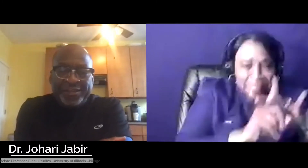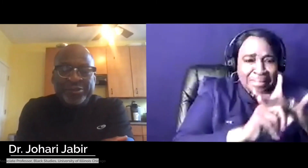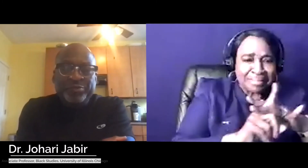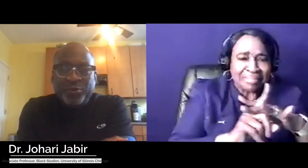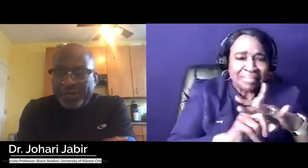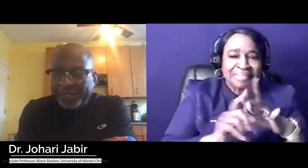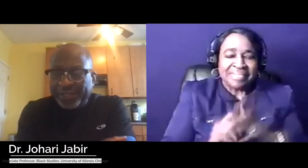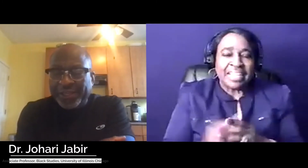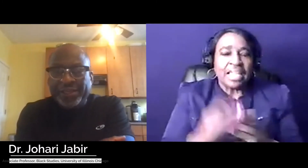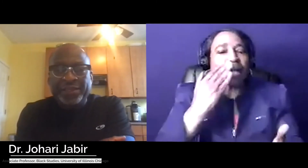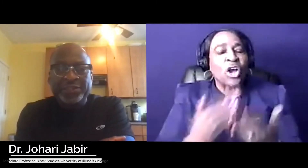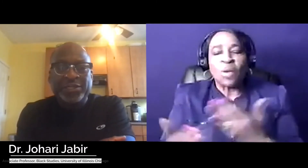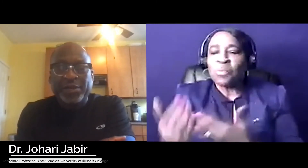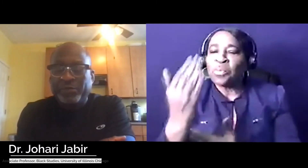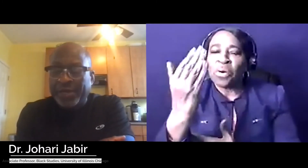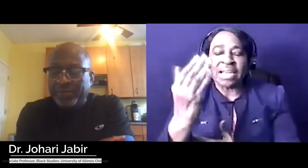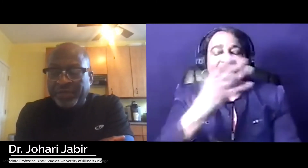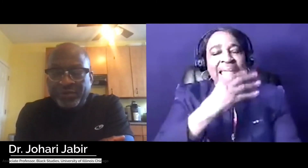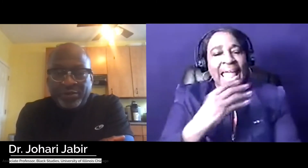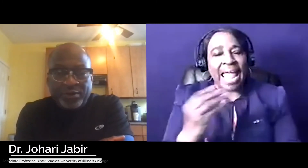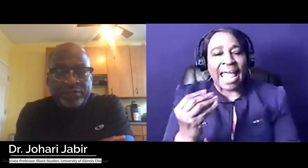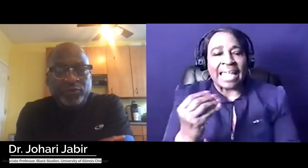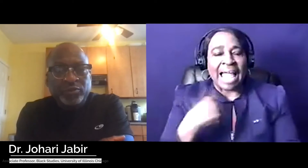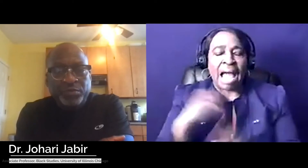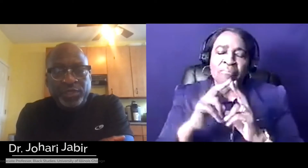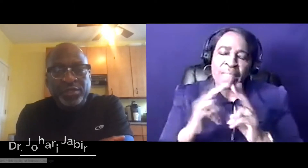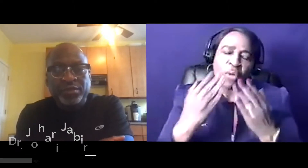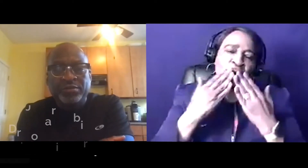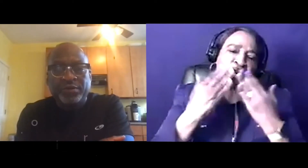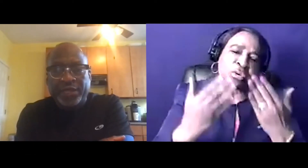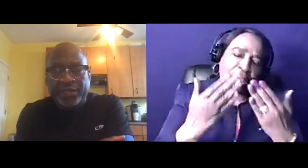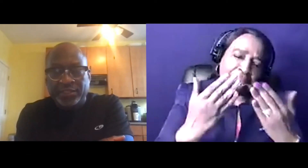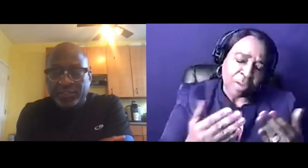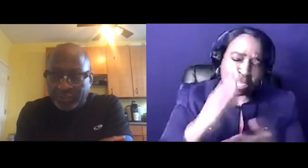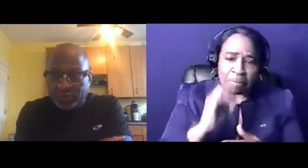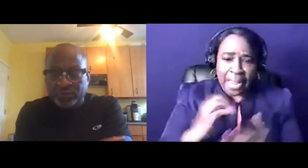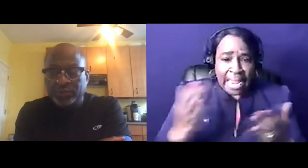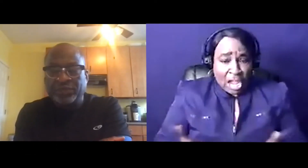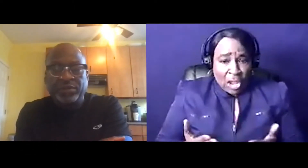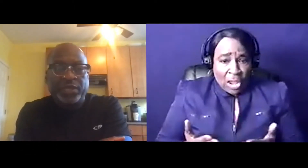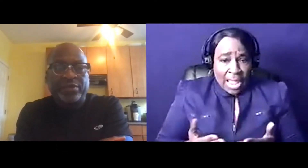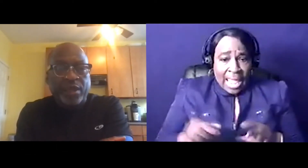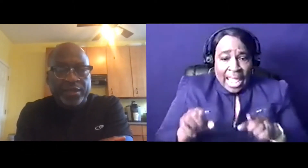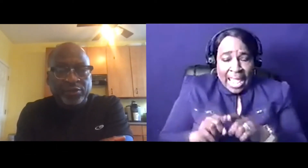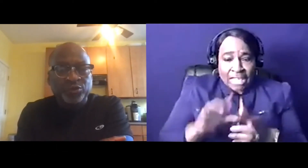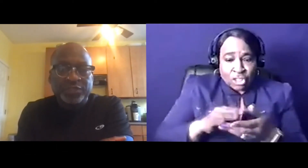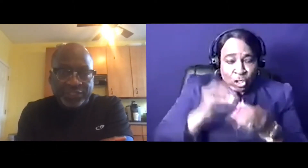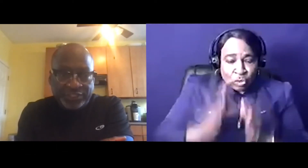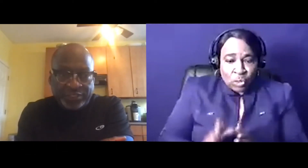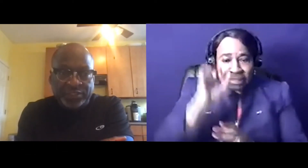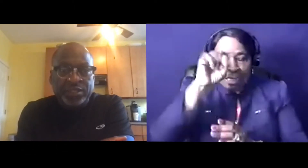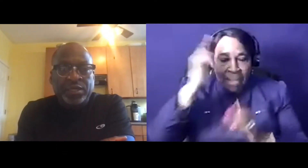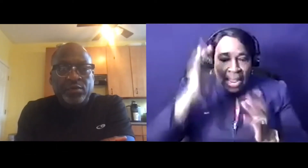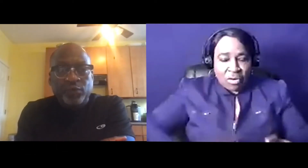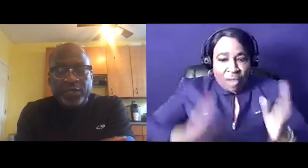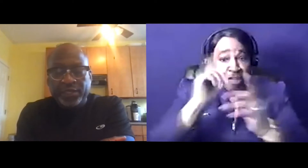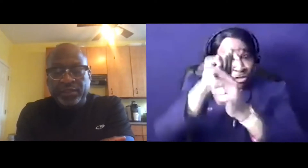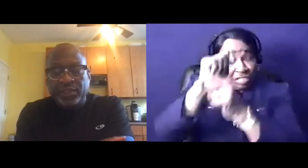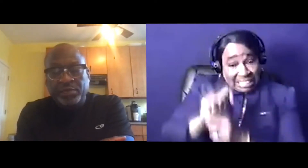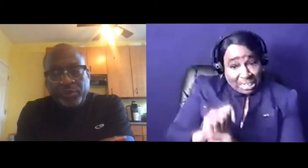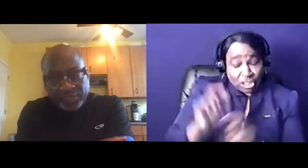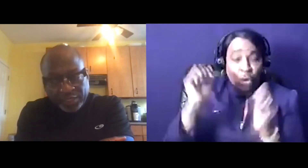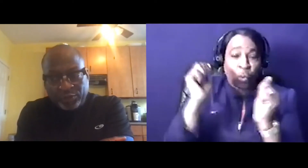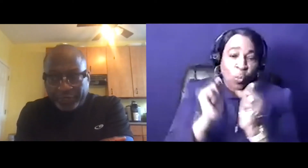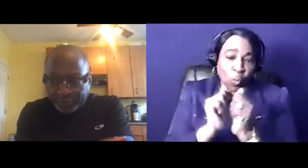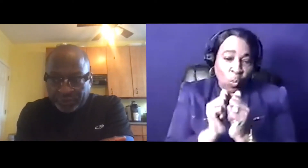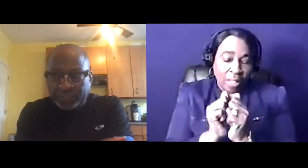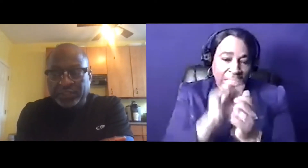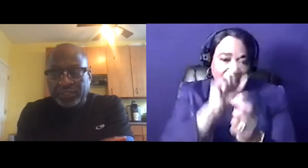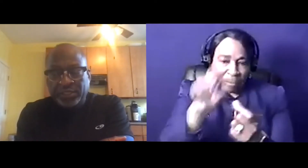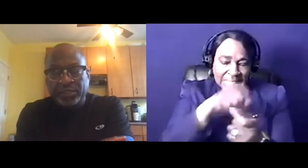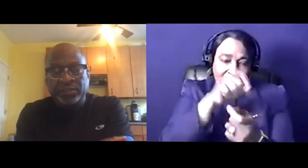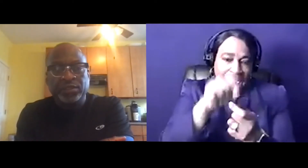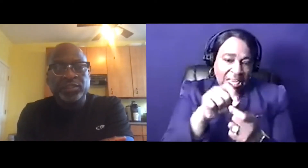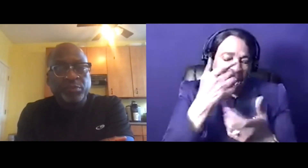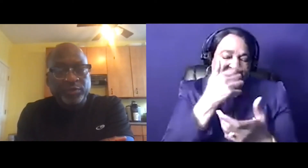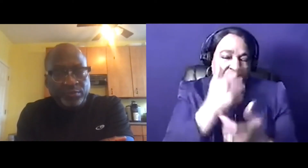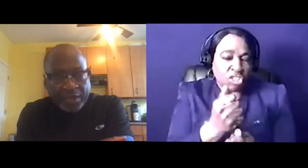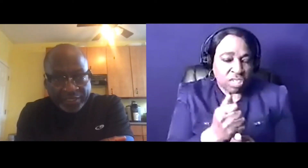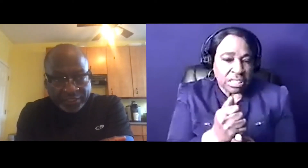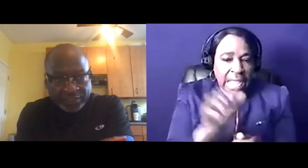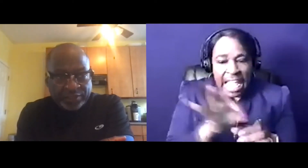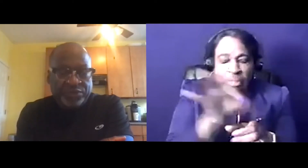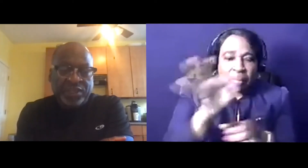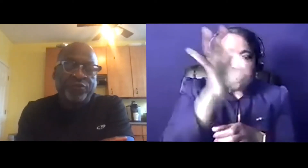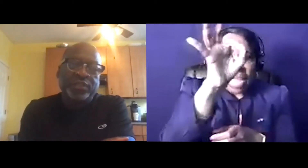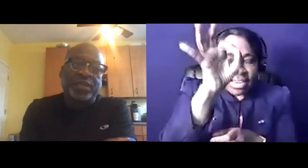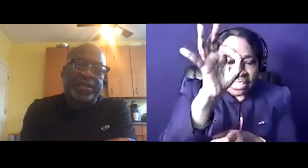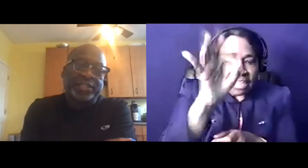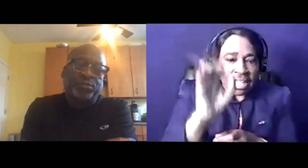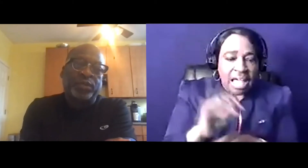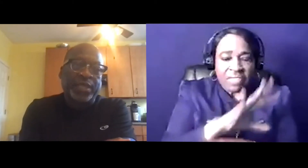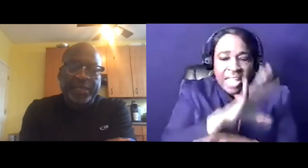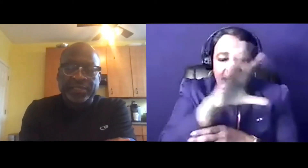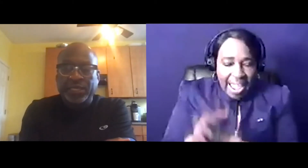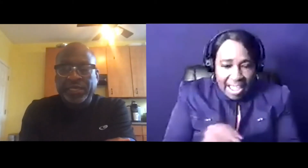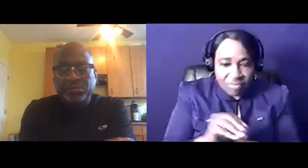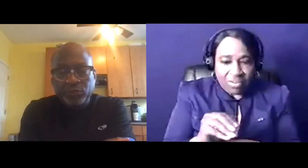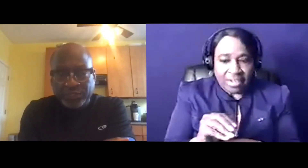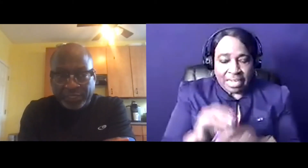Good morning, and I'm very grateful to be here as a student of the Black radical tradition, with a particular interest in spirituality, of the African diaspora, and music.